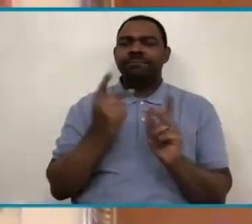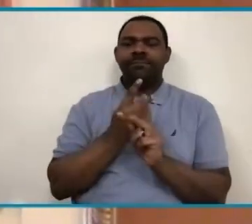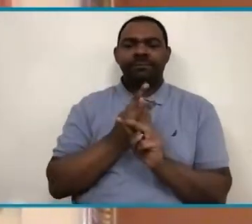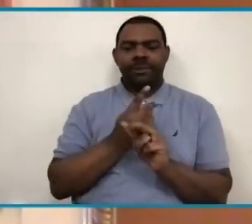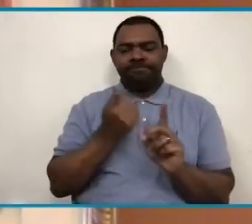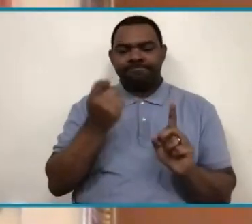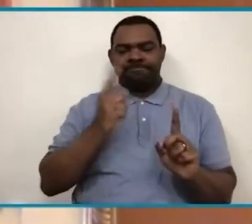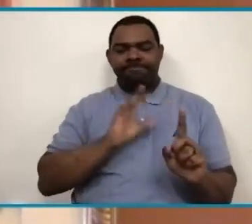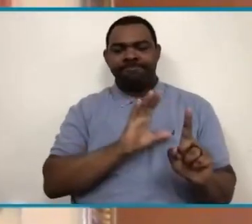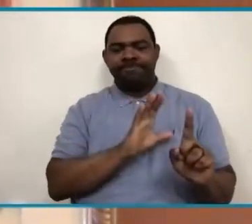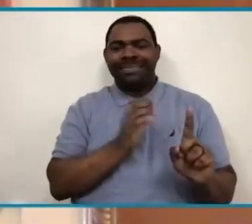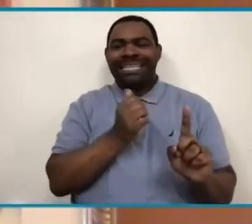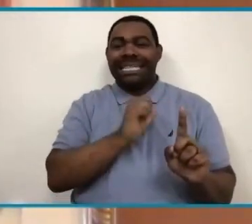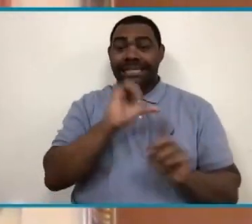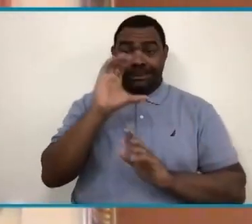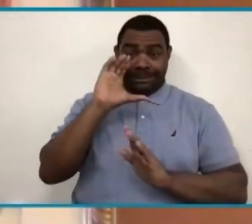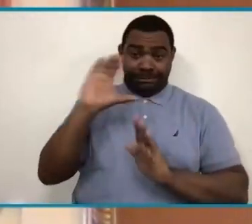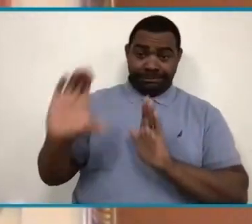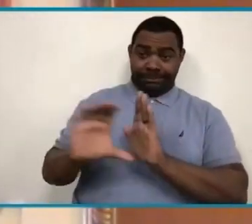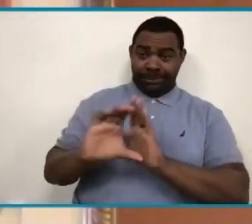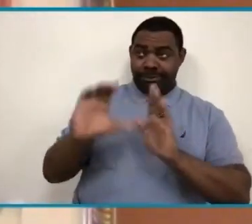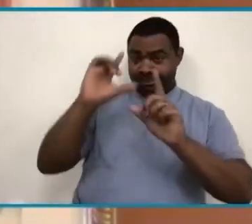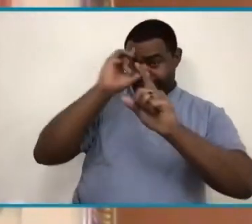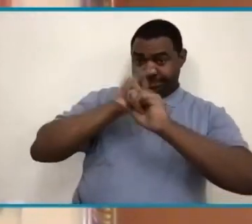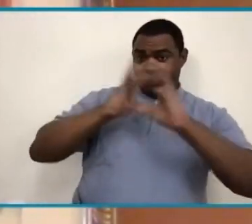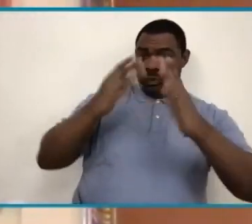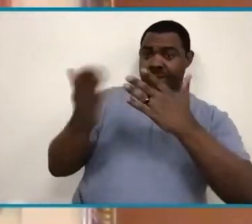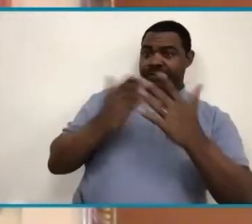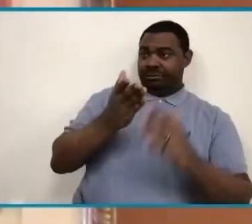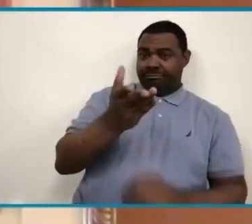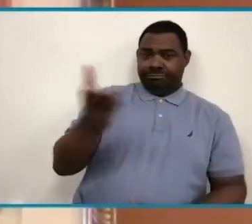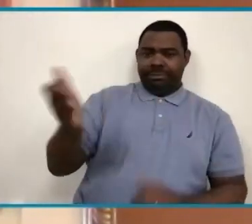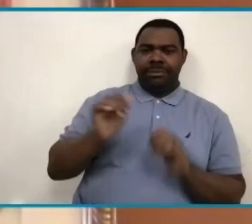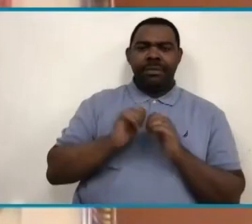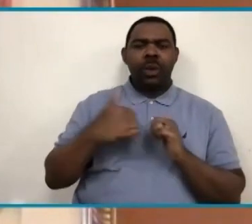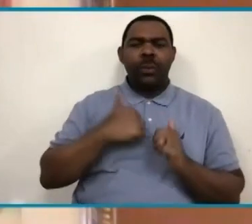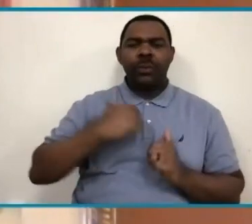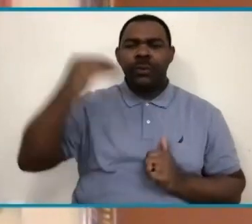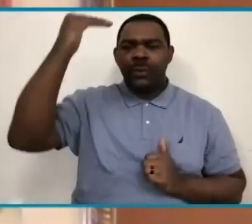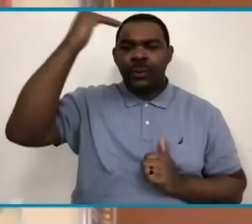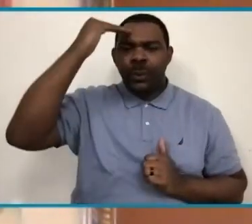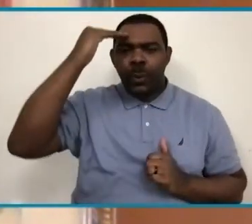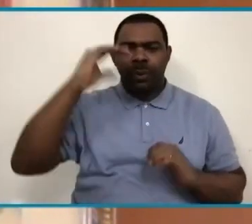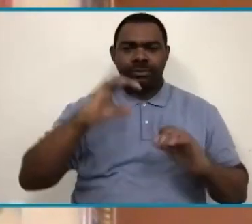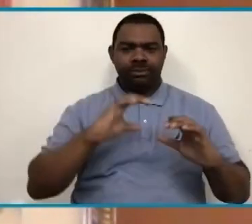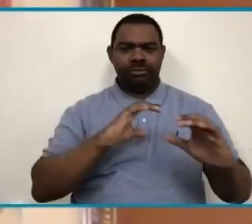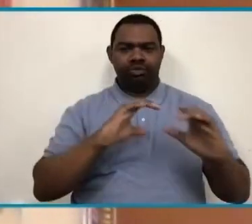image, how do we know what is being communicated from that?